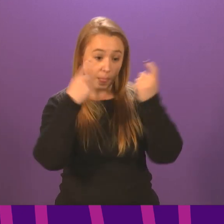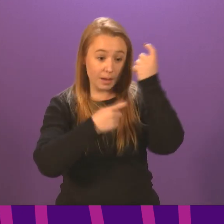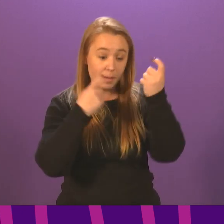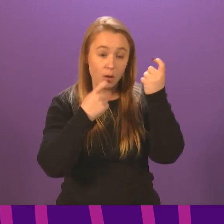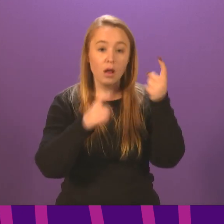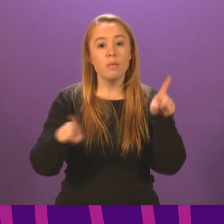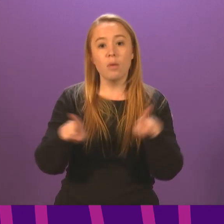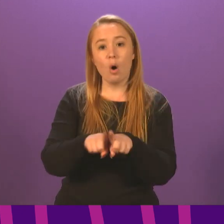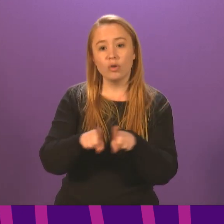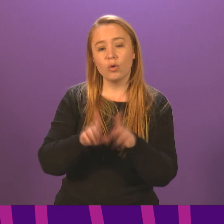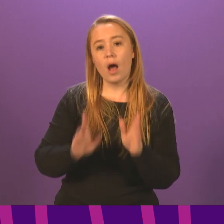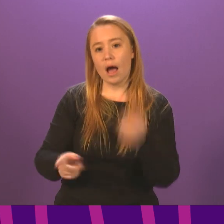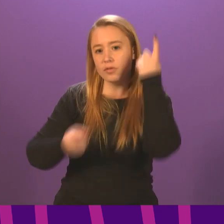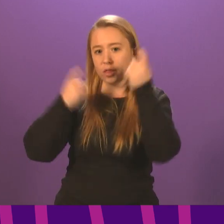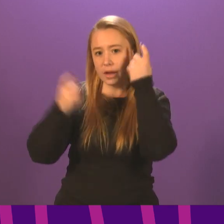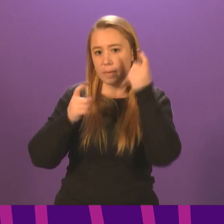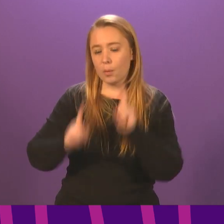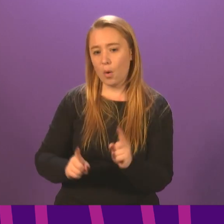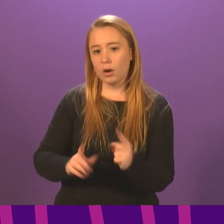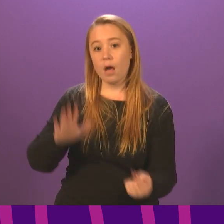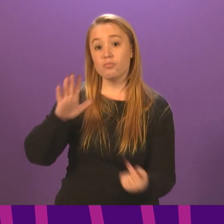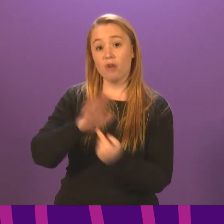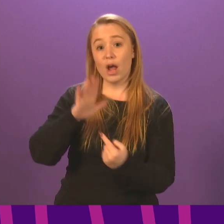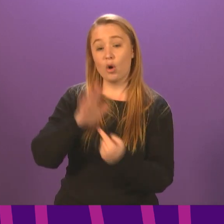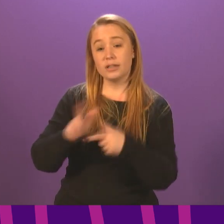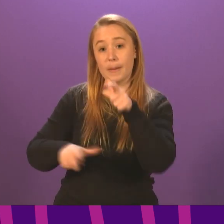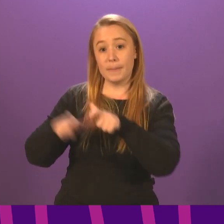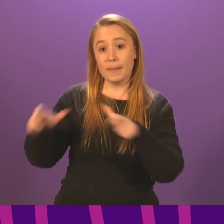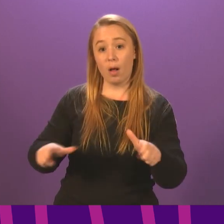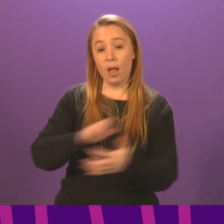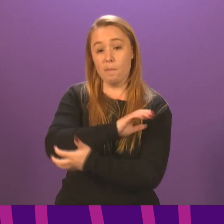findings, will the First Minister give higher priority to people living in Scotland’s